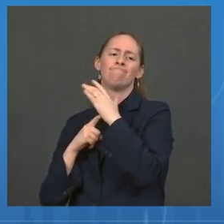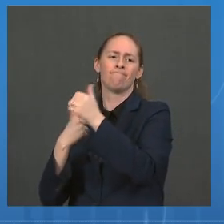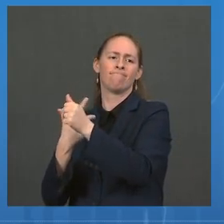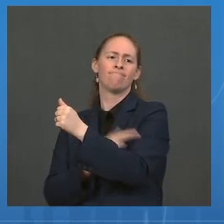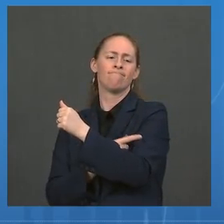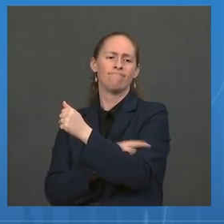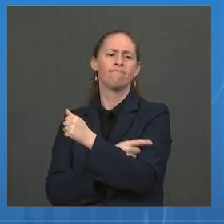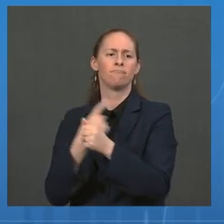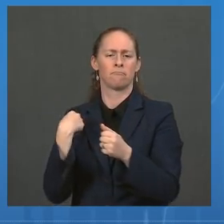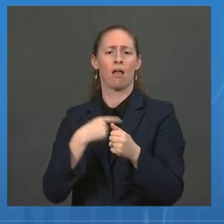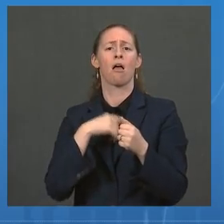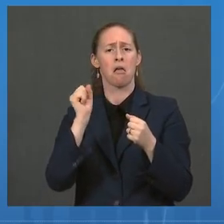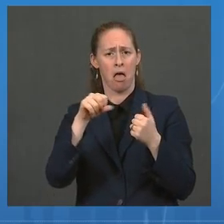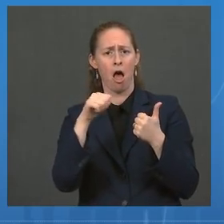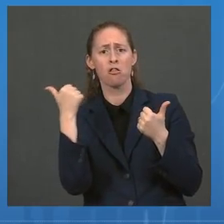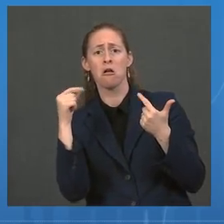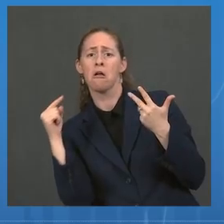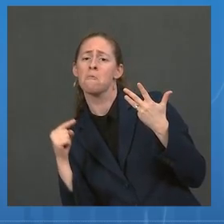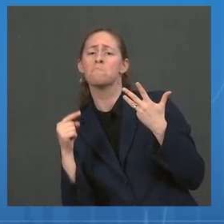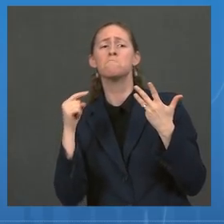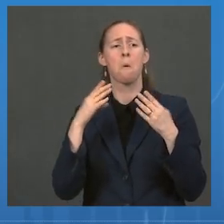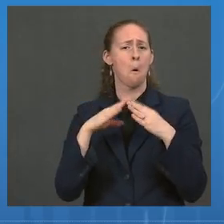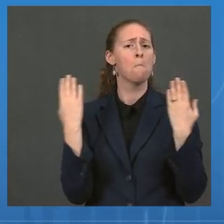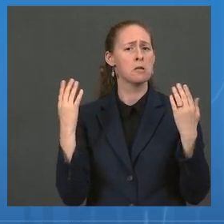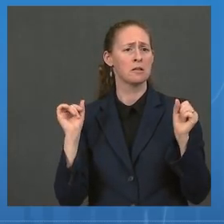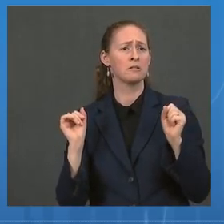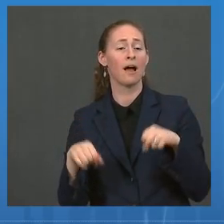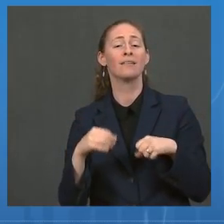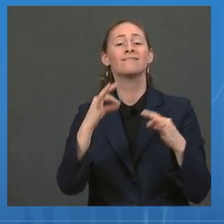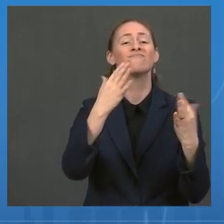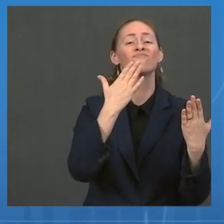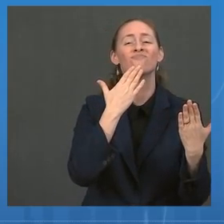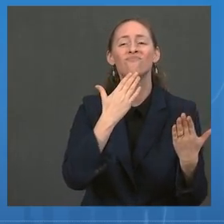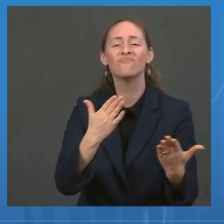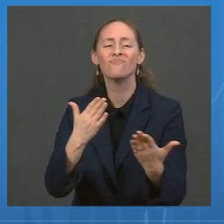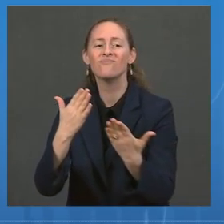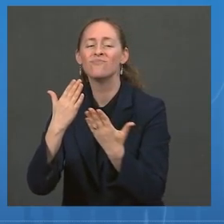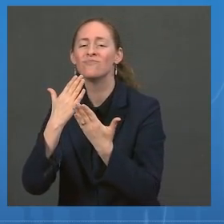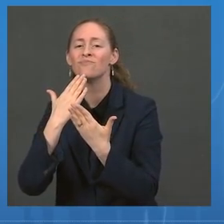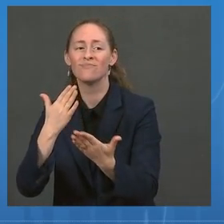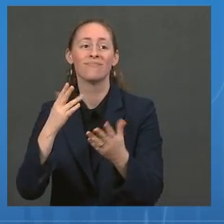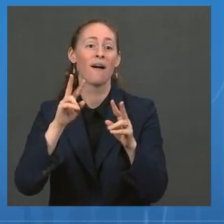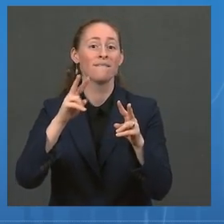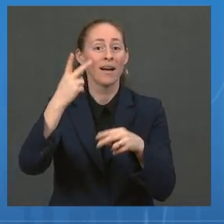Thank you for today's briefing, and we look forward to seeing everybody soon. Thank you.